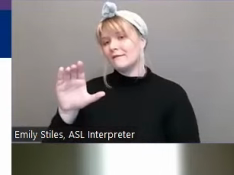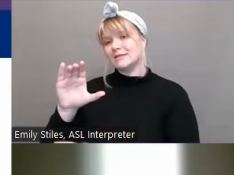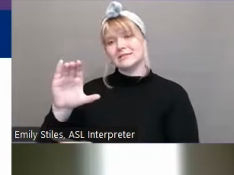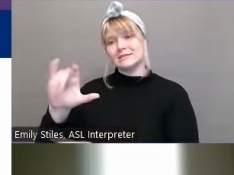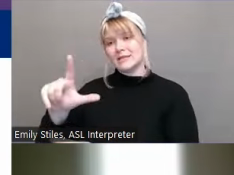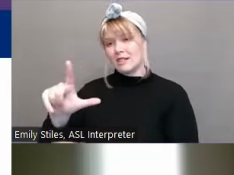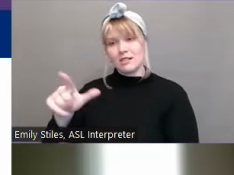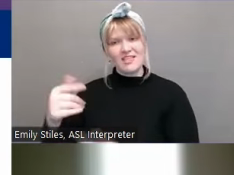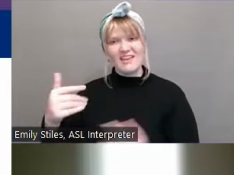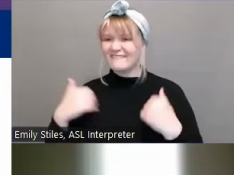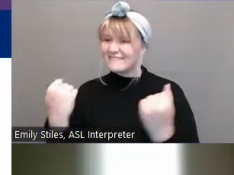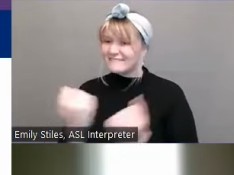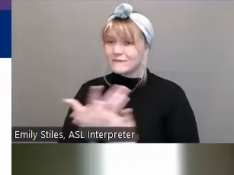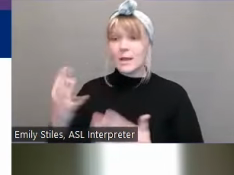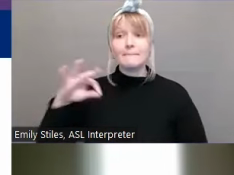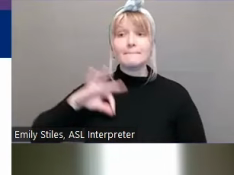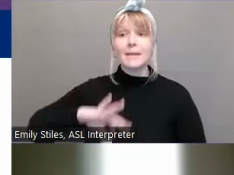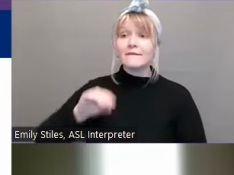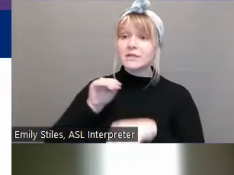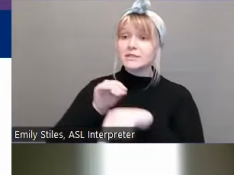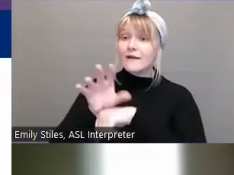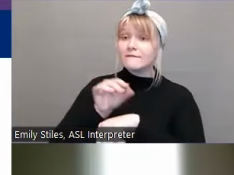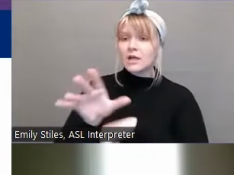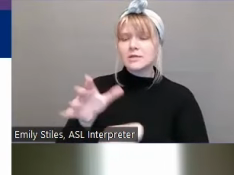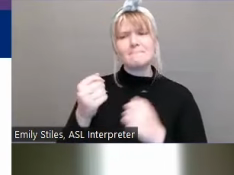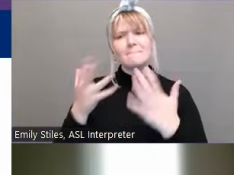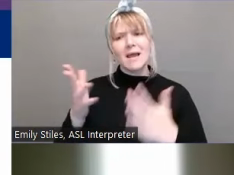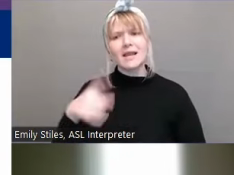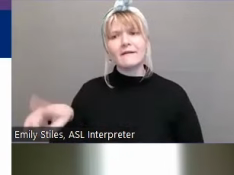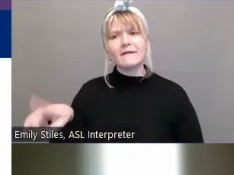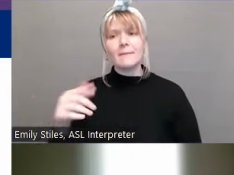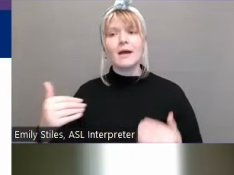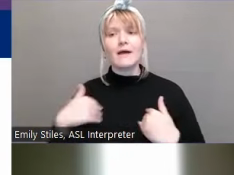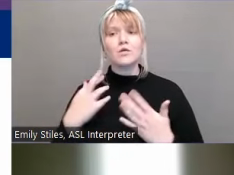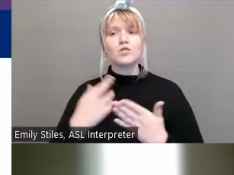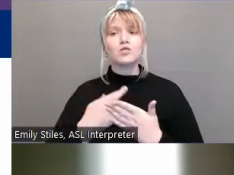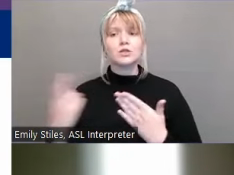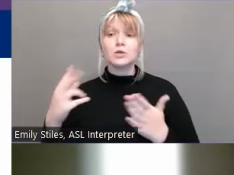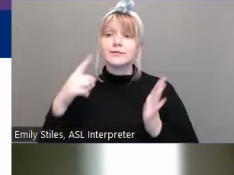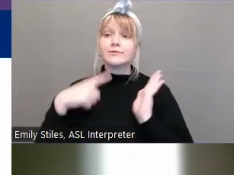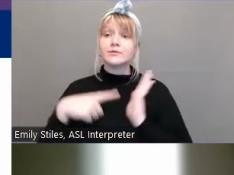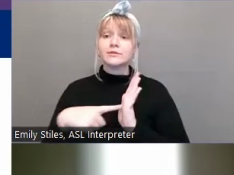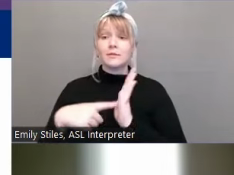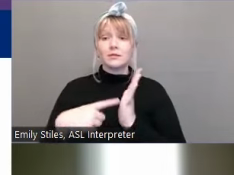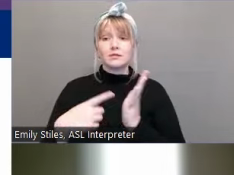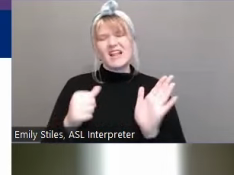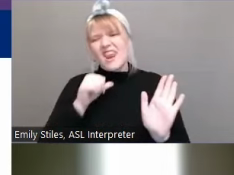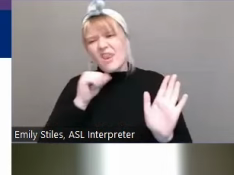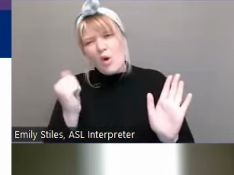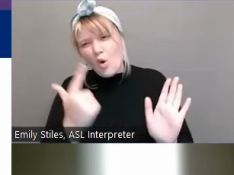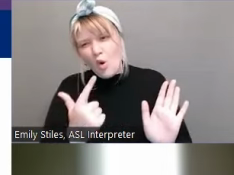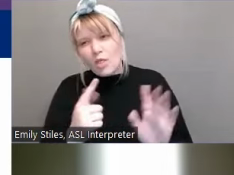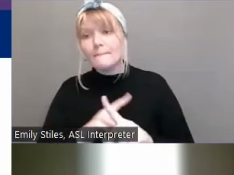benefits advisement, many of them have resources such as, not all but some, of them have resources